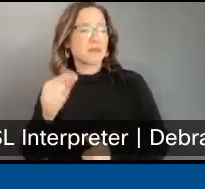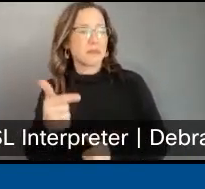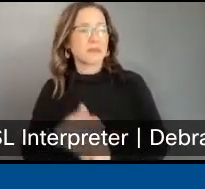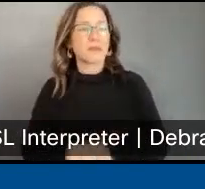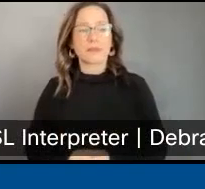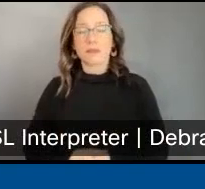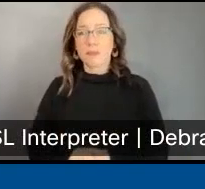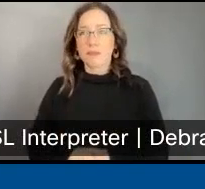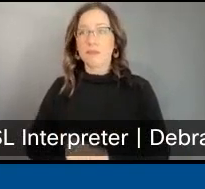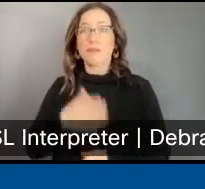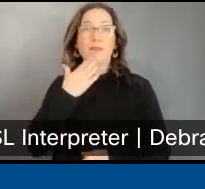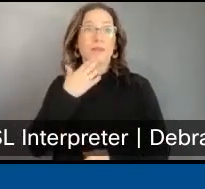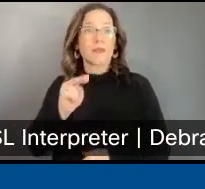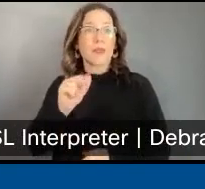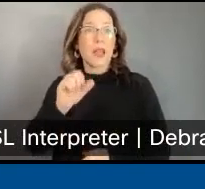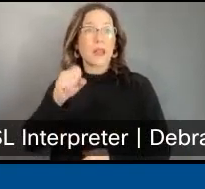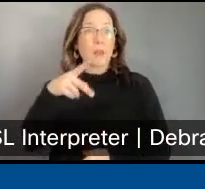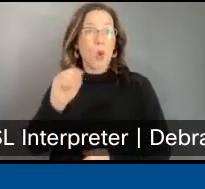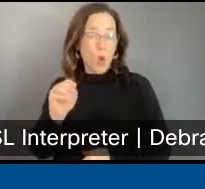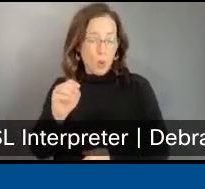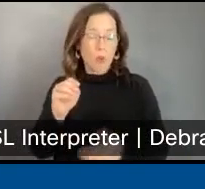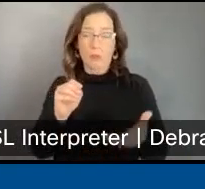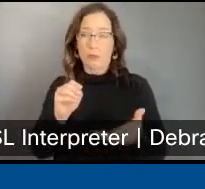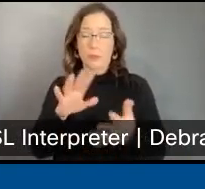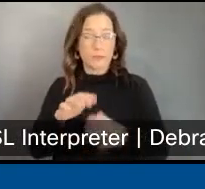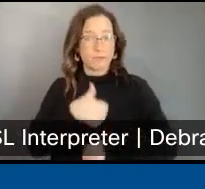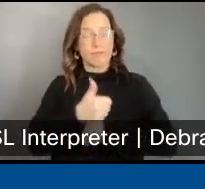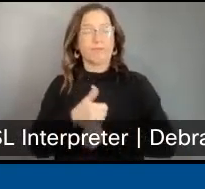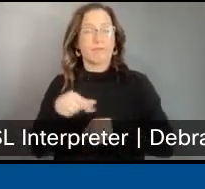I want to thank NASPO for basically setting this webinar up for us.